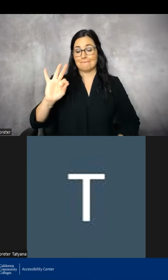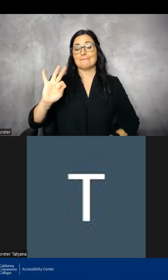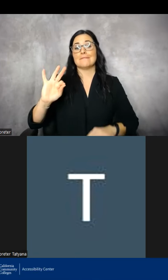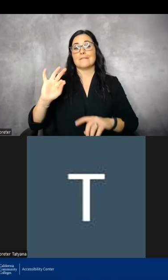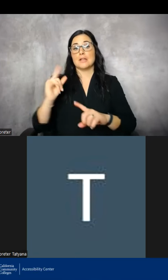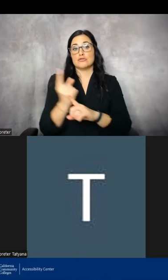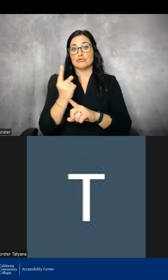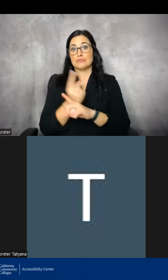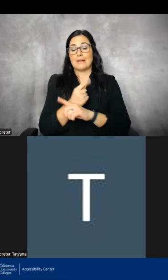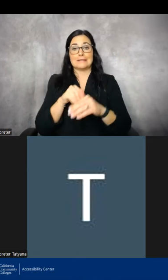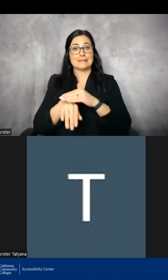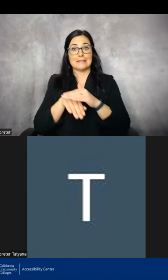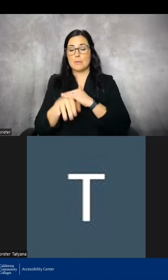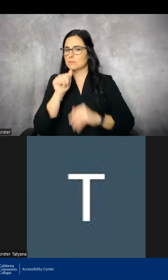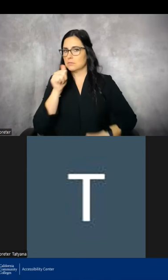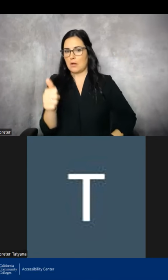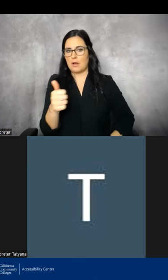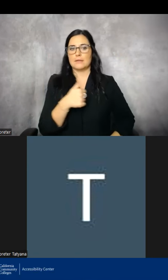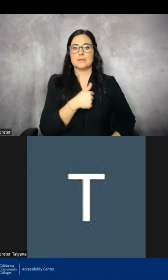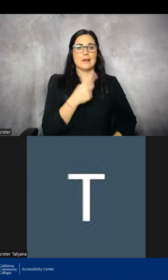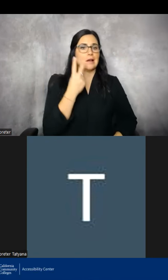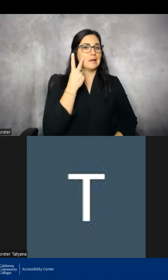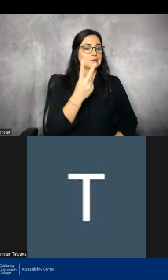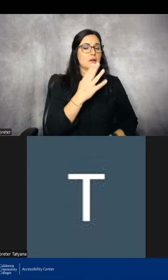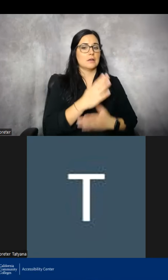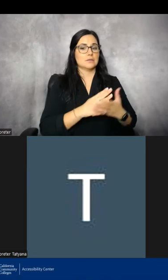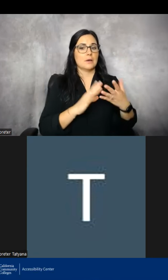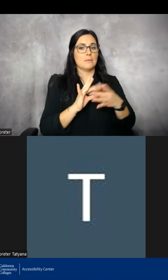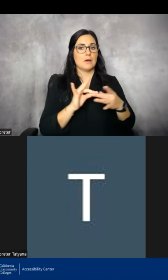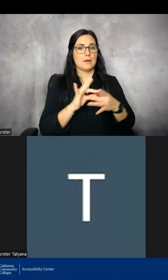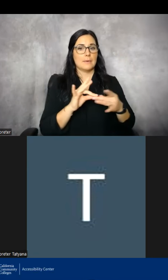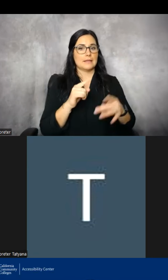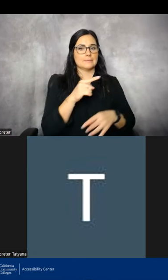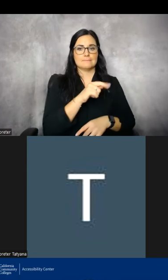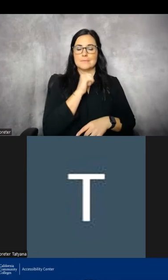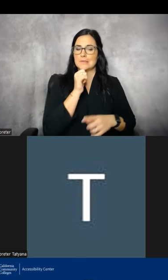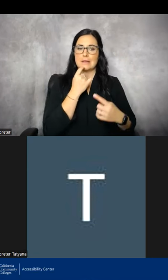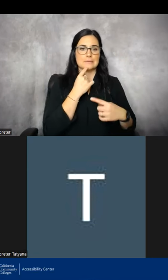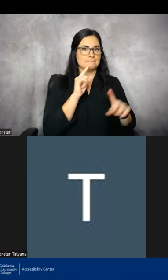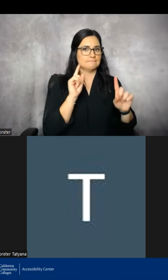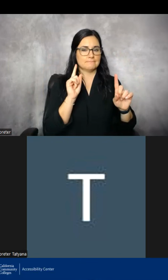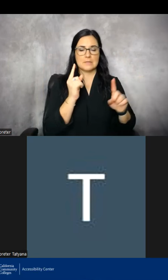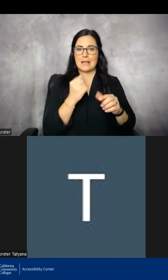in accessible way, I saw some comments there.